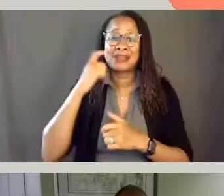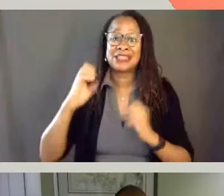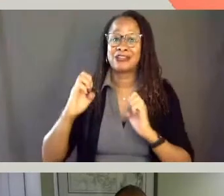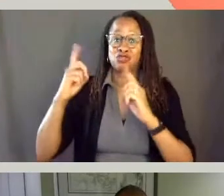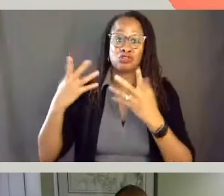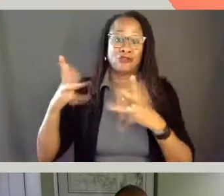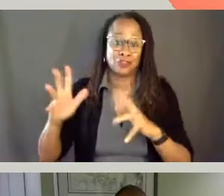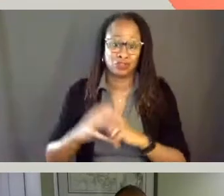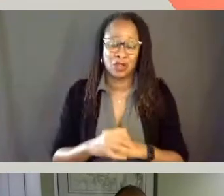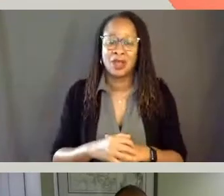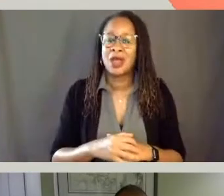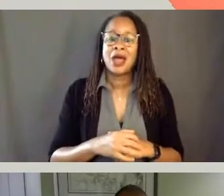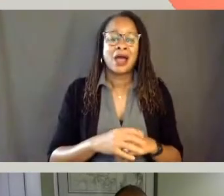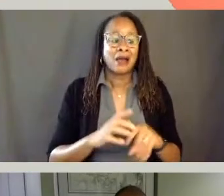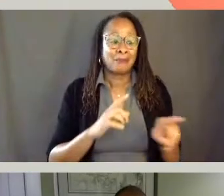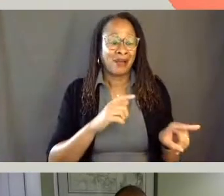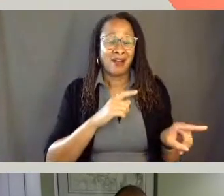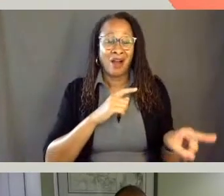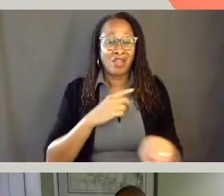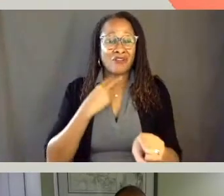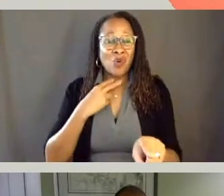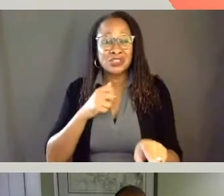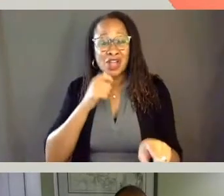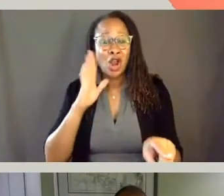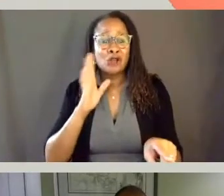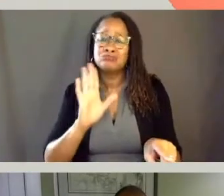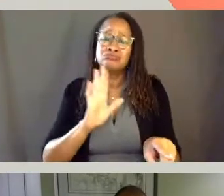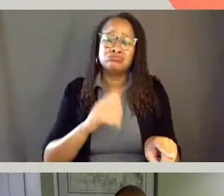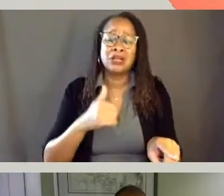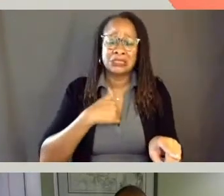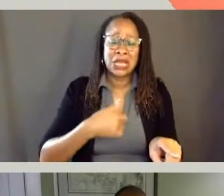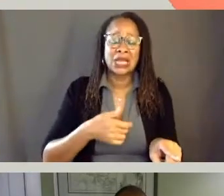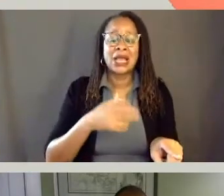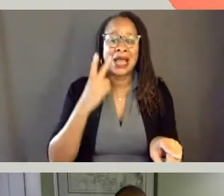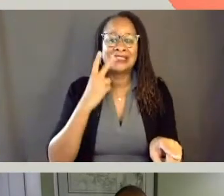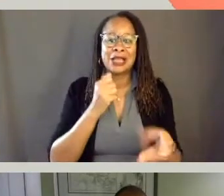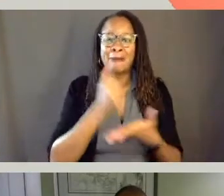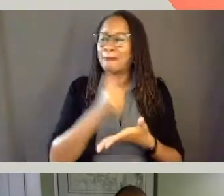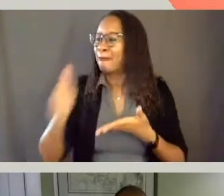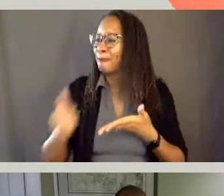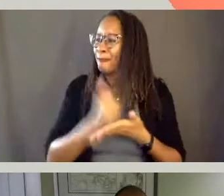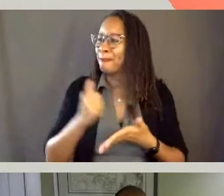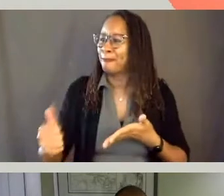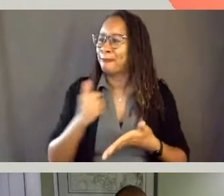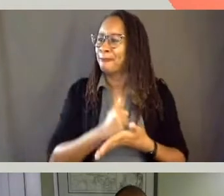And, you know, it's not that other voices aren't heard but I see a lot of like rubber stamping, you know, as the ultimate kind of authority.